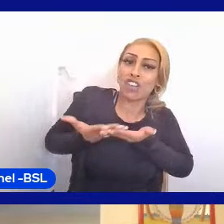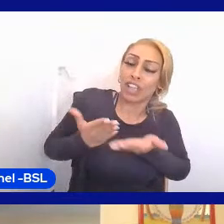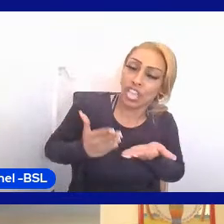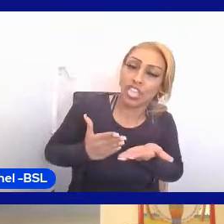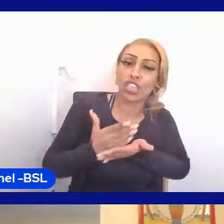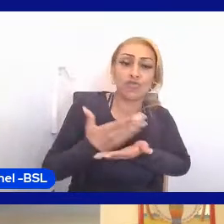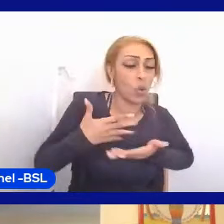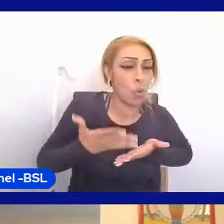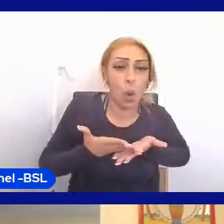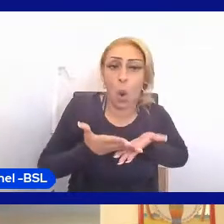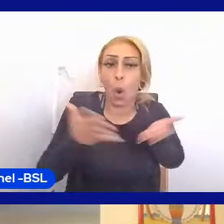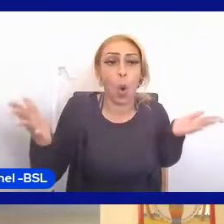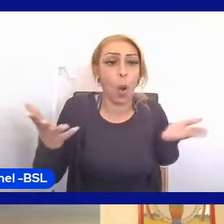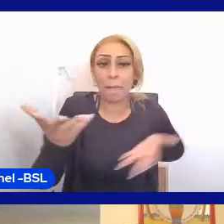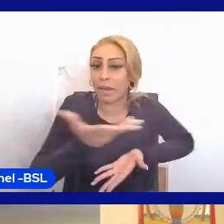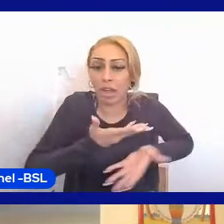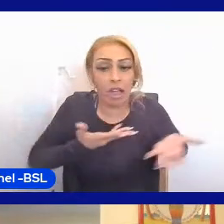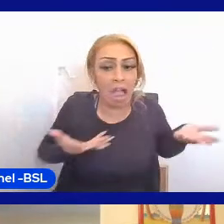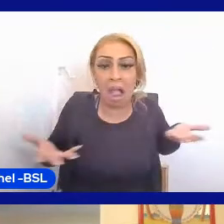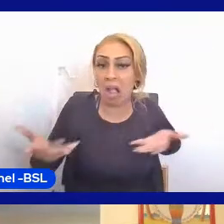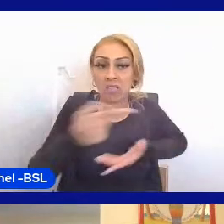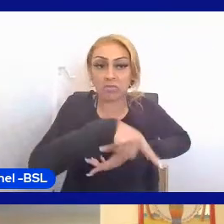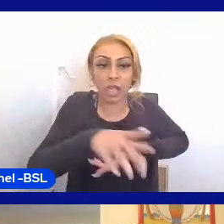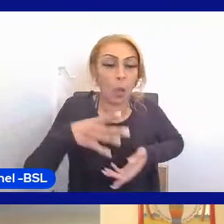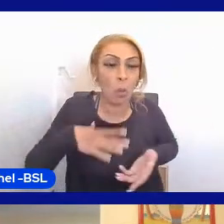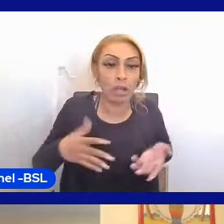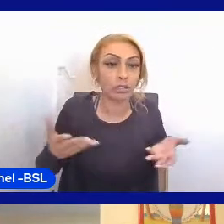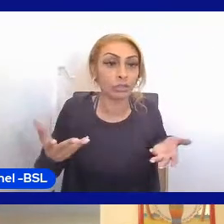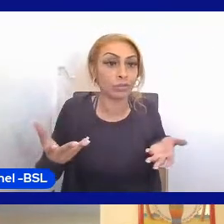from a top-down to a bottom-up initiative in this project.